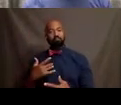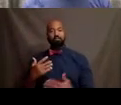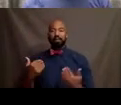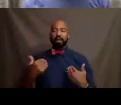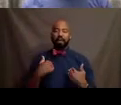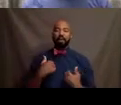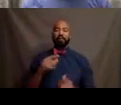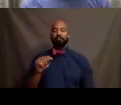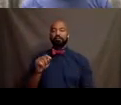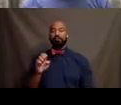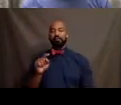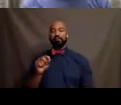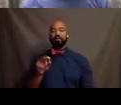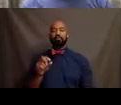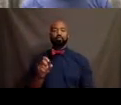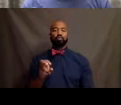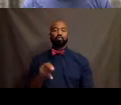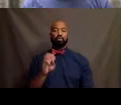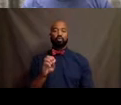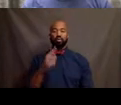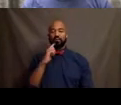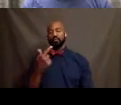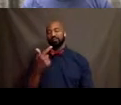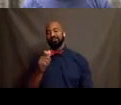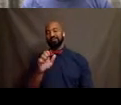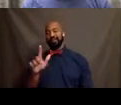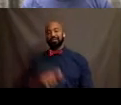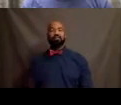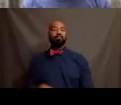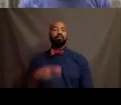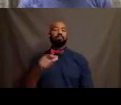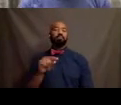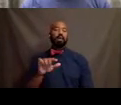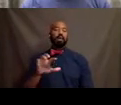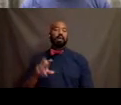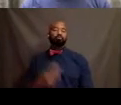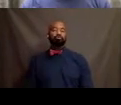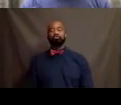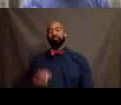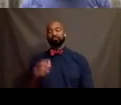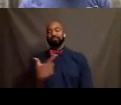And then the question comes up, what delivery system or what delivery form would be best?